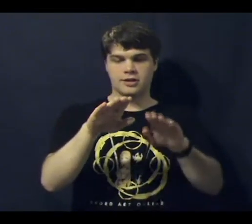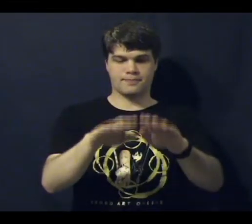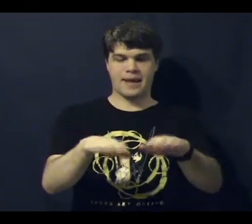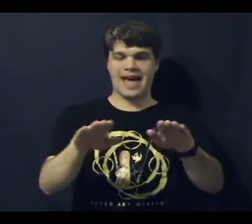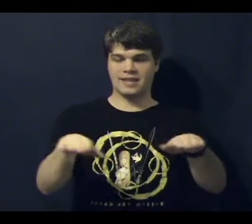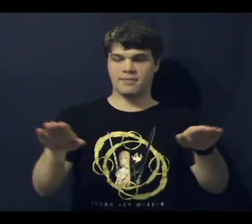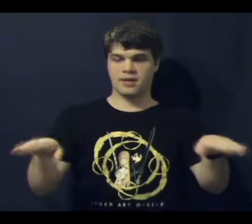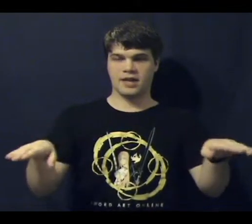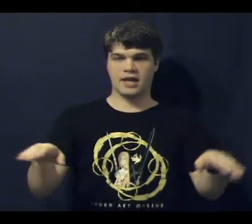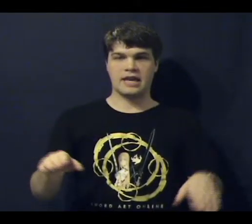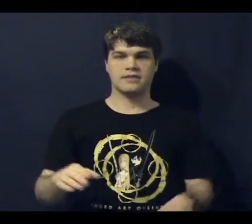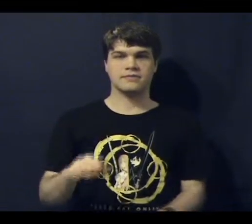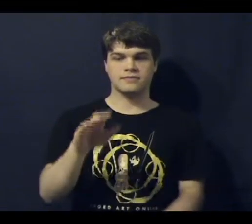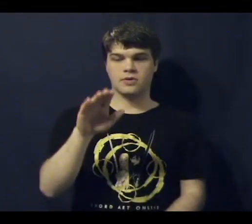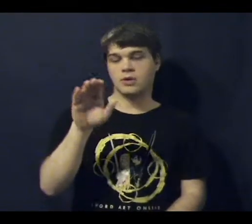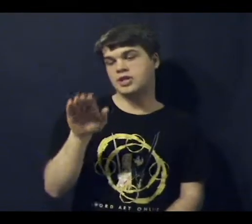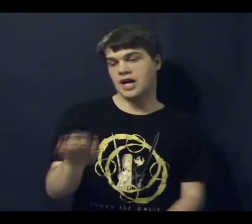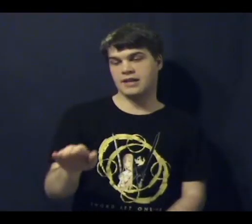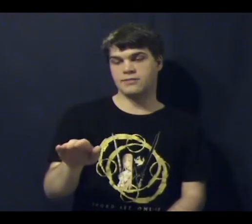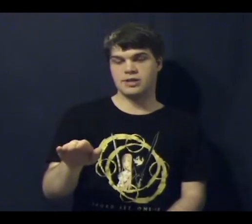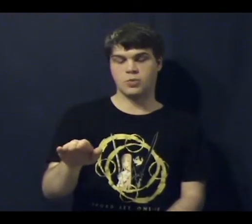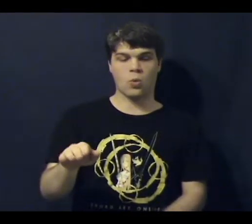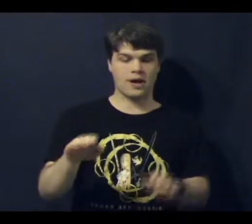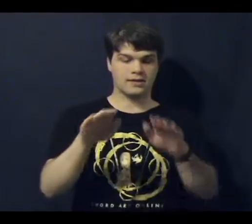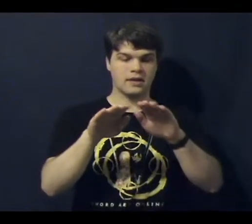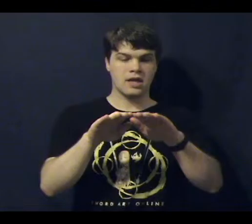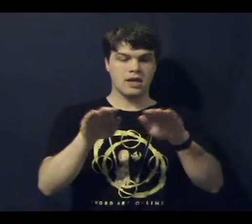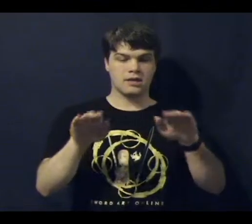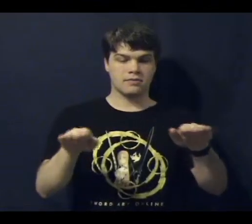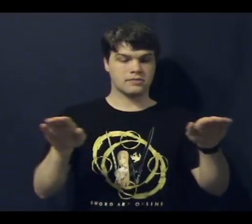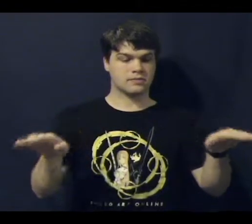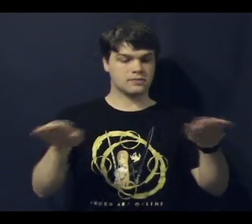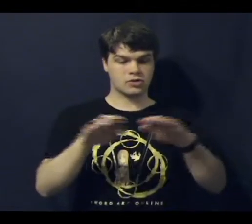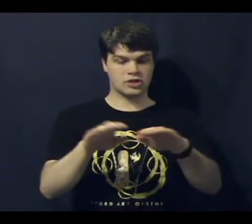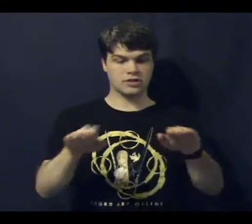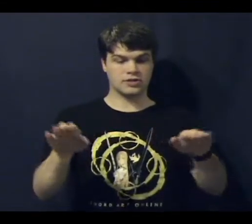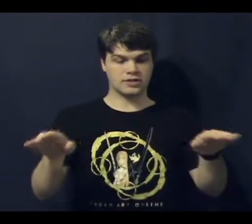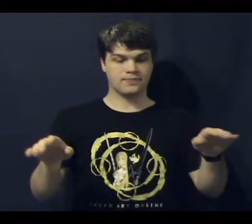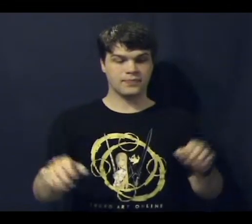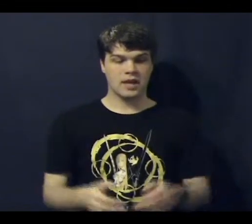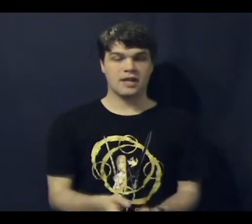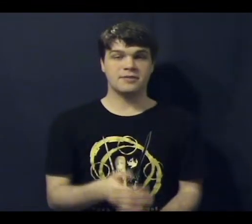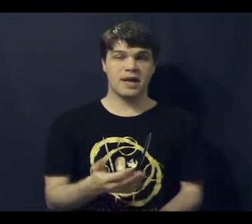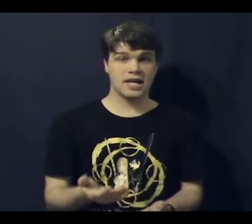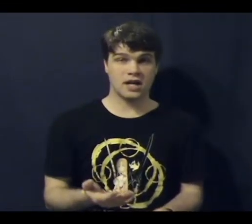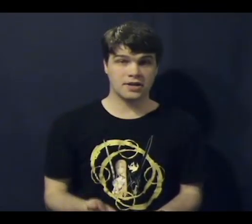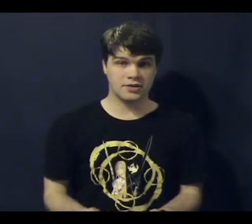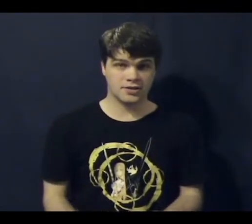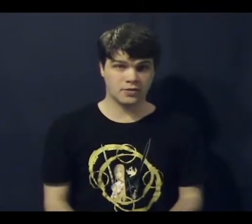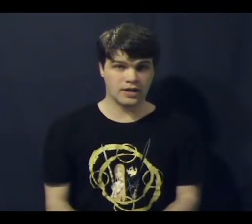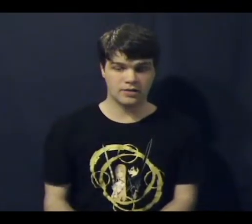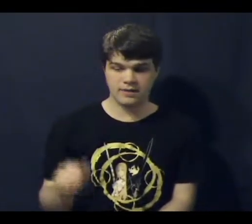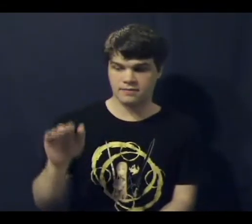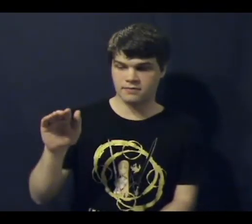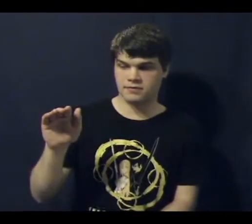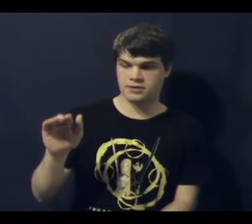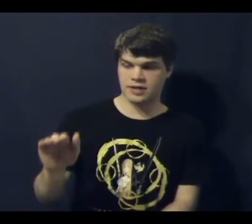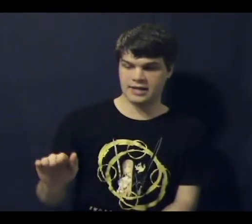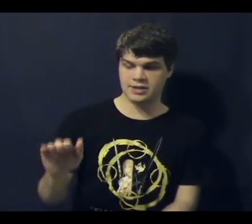patting them on the head. Or child, which is one. Children and depending on your story you can change